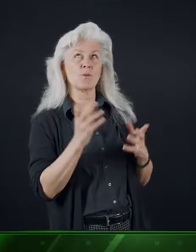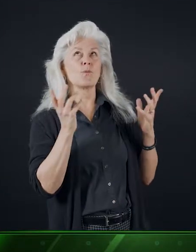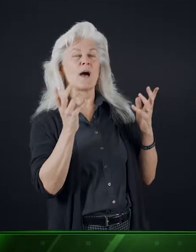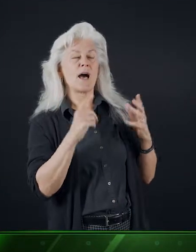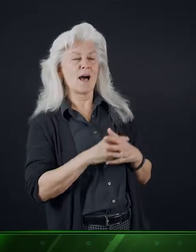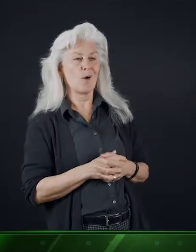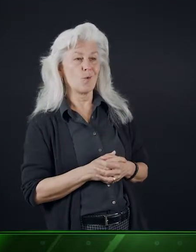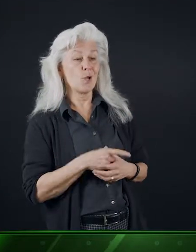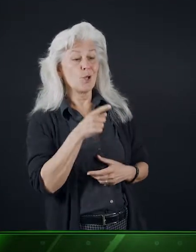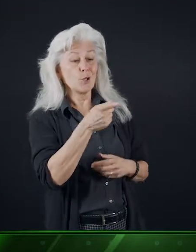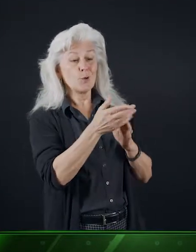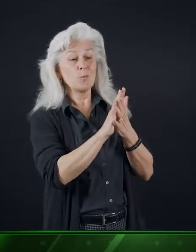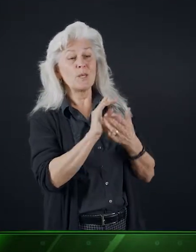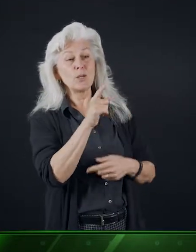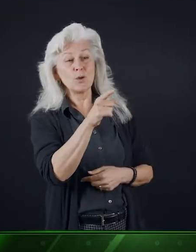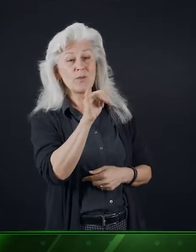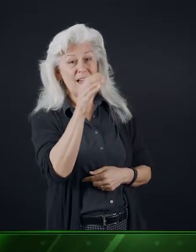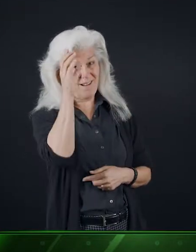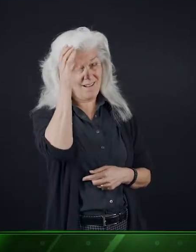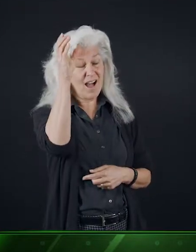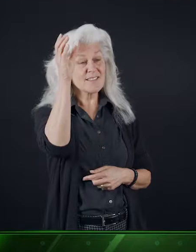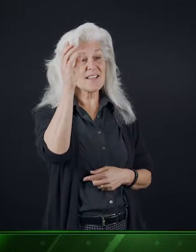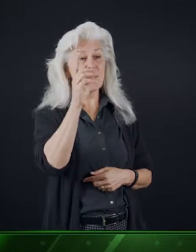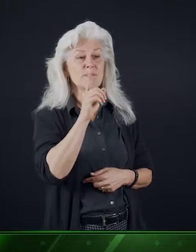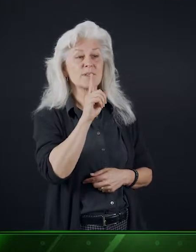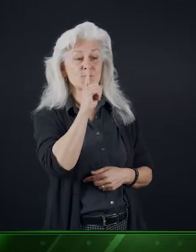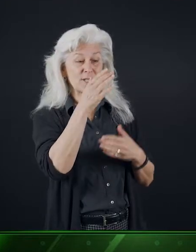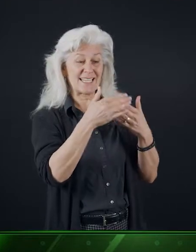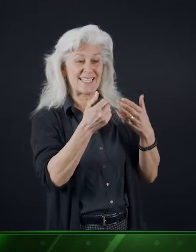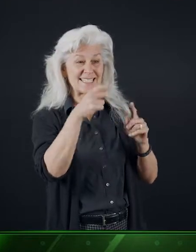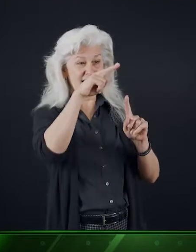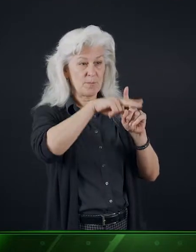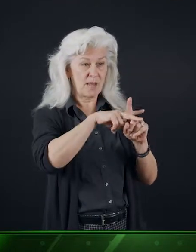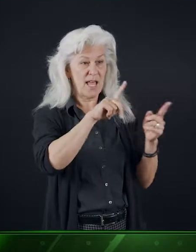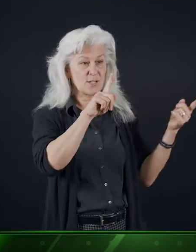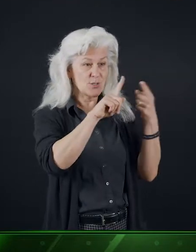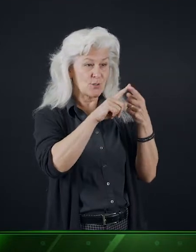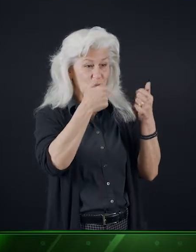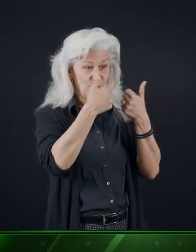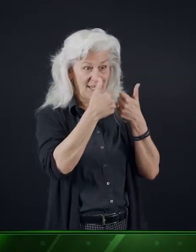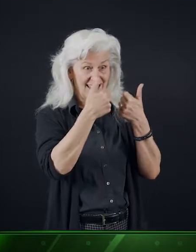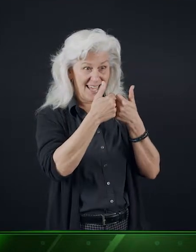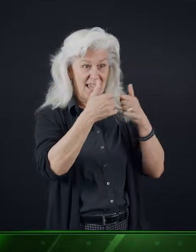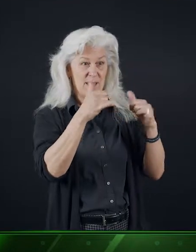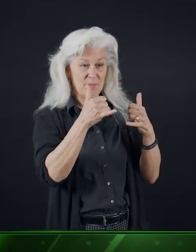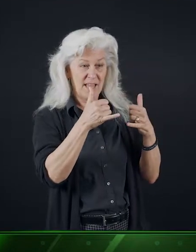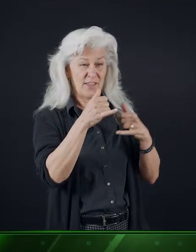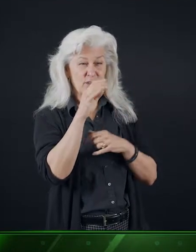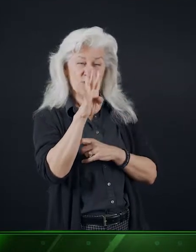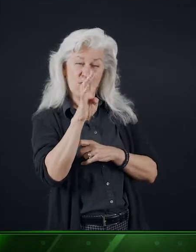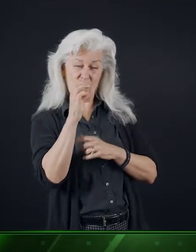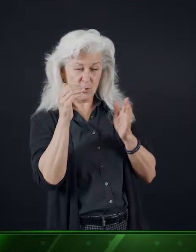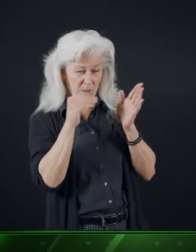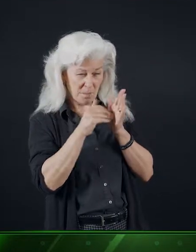"You be you" is actually a concept that is very easily applied back to gameplay. With over 400 million gamers with disabilities,